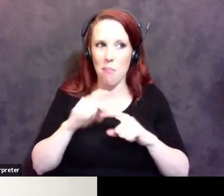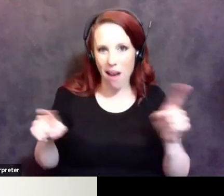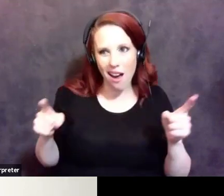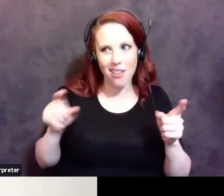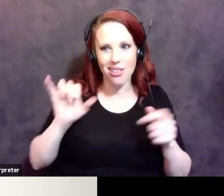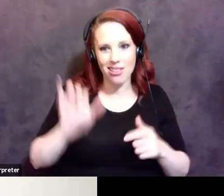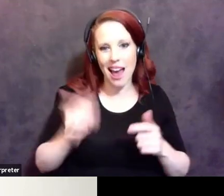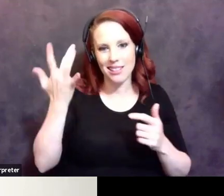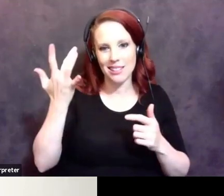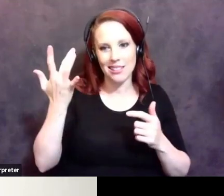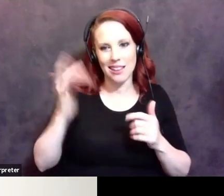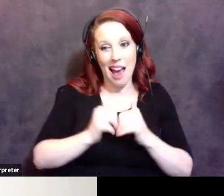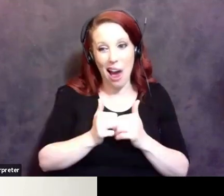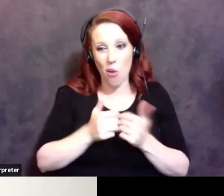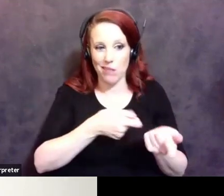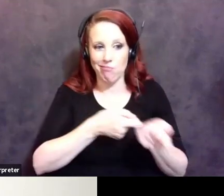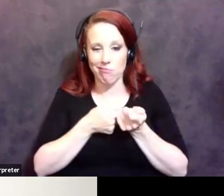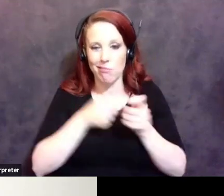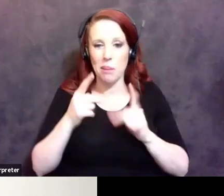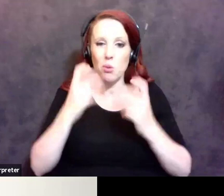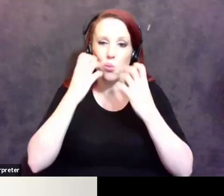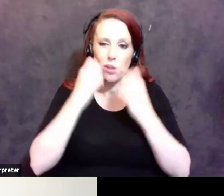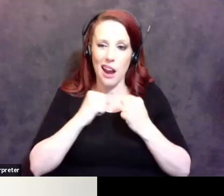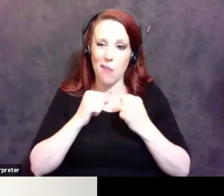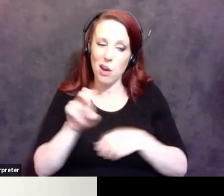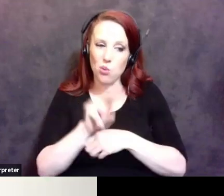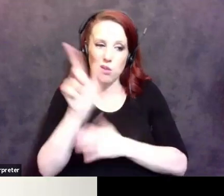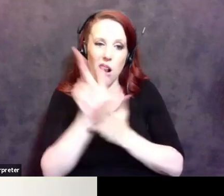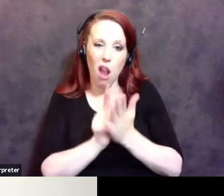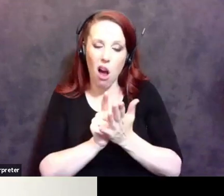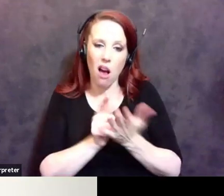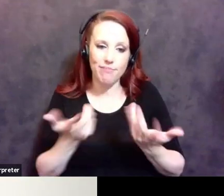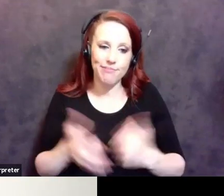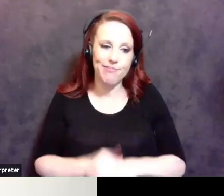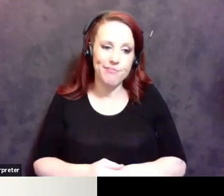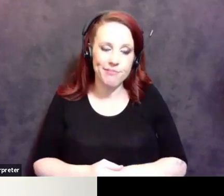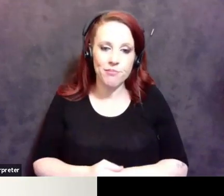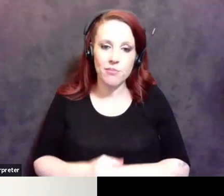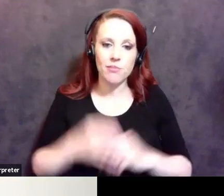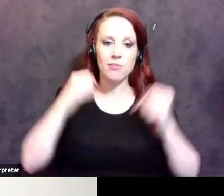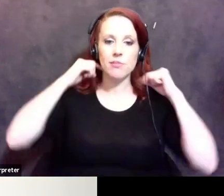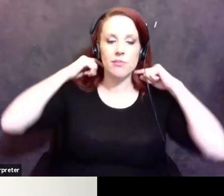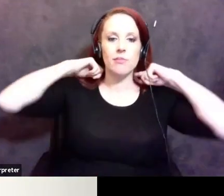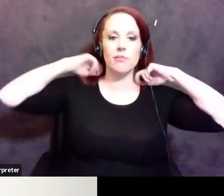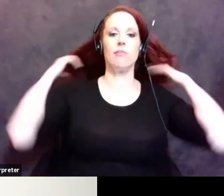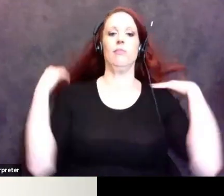legal action. I think that's the same in